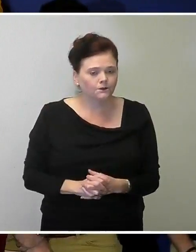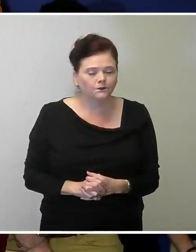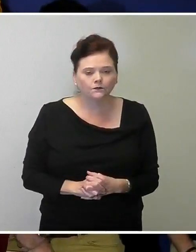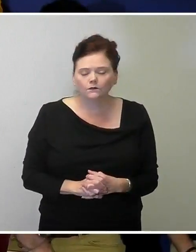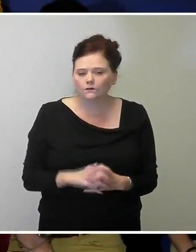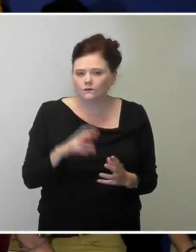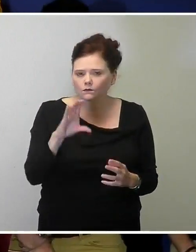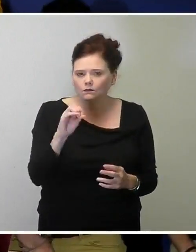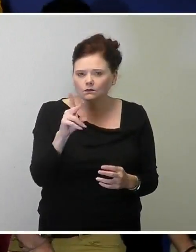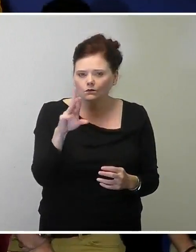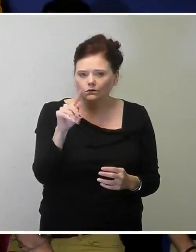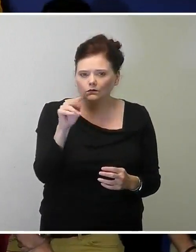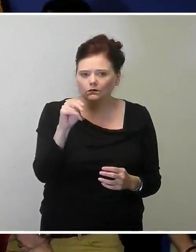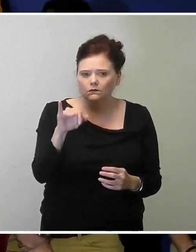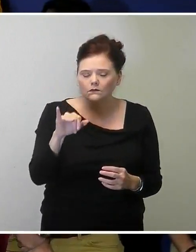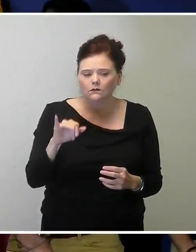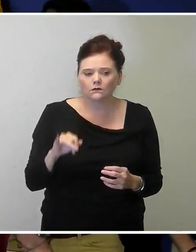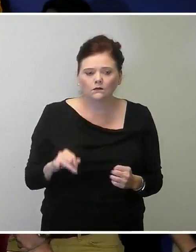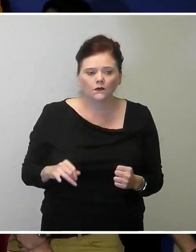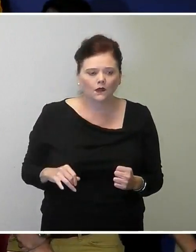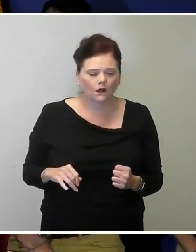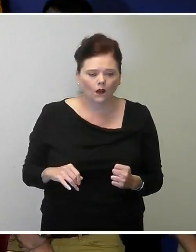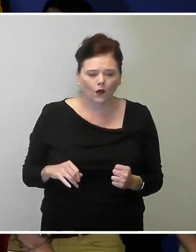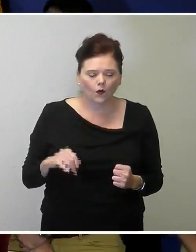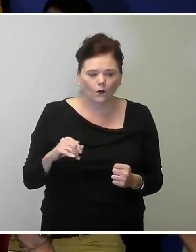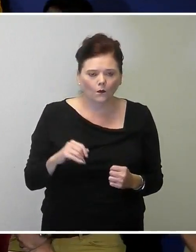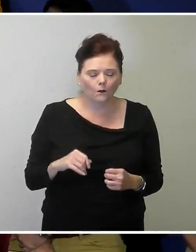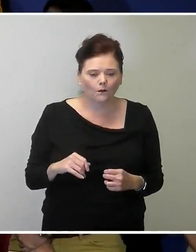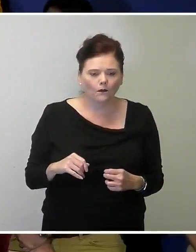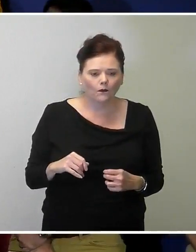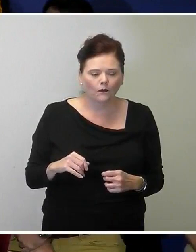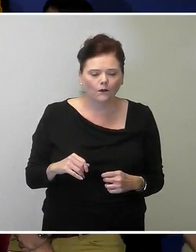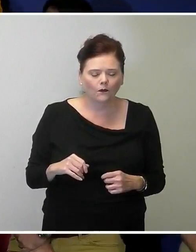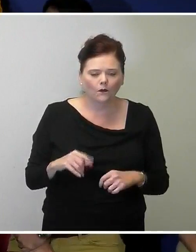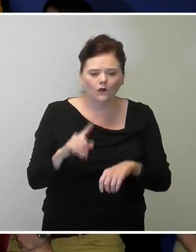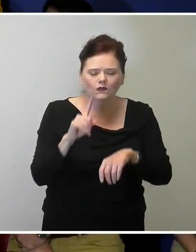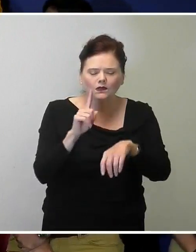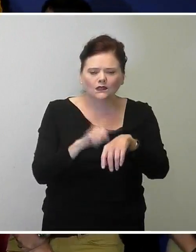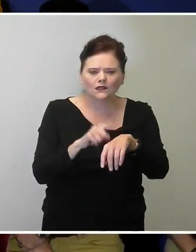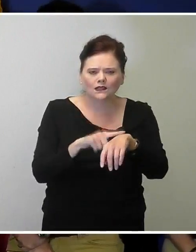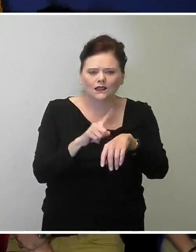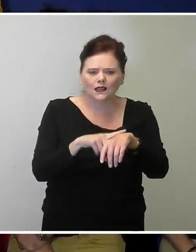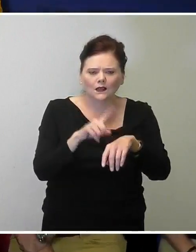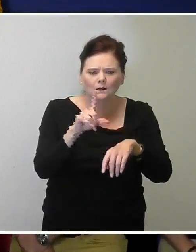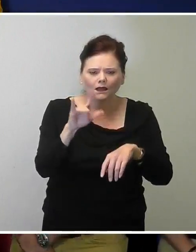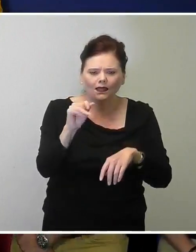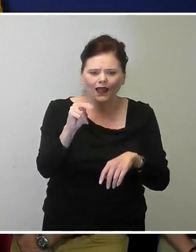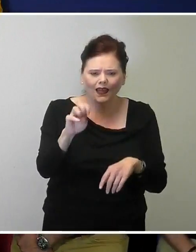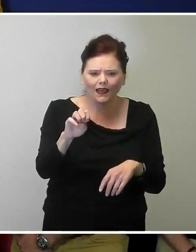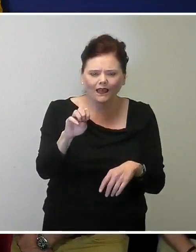AT THIS TIME I WILL OPEN THE FLOOR TO QUESTIONS. CAN YOU TALK ABOUT WHAT THE